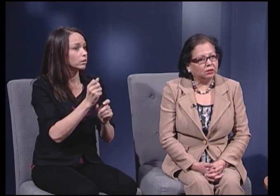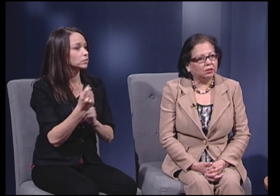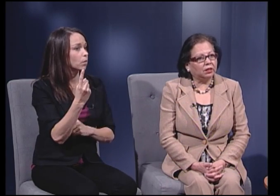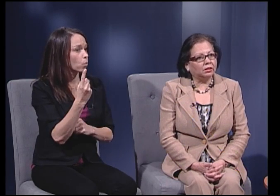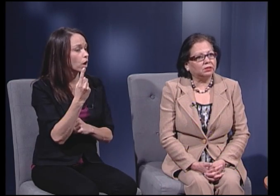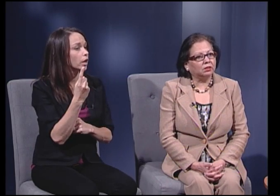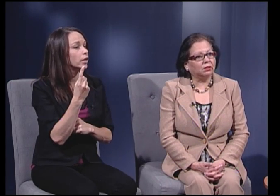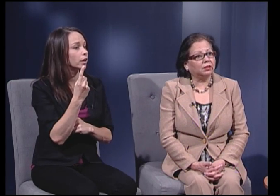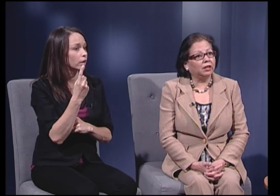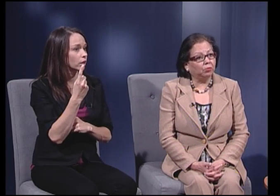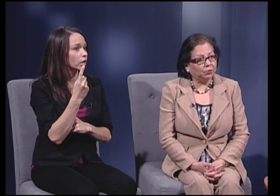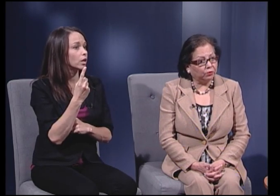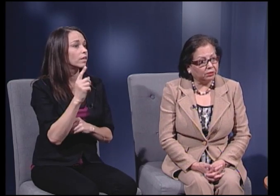that can help you with it.